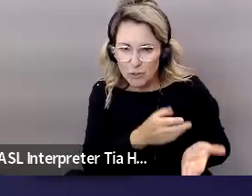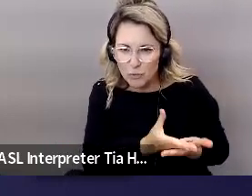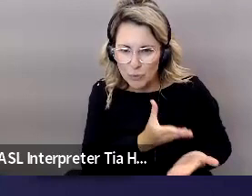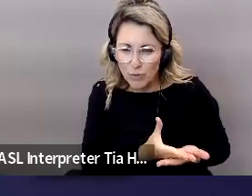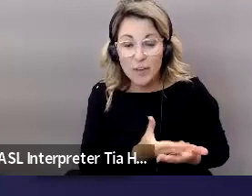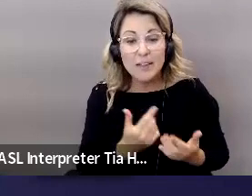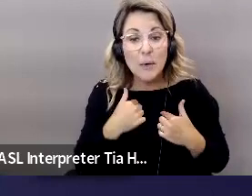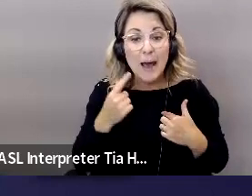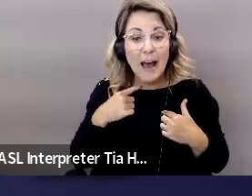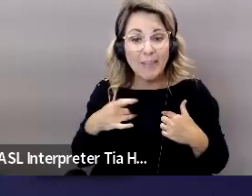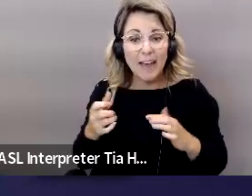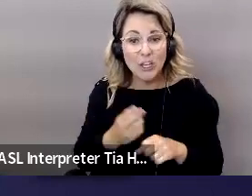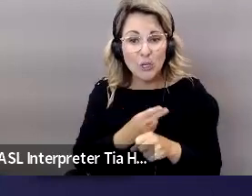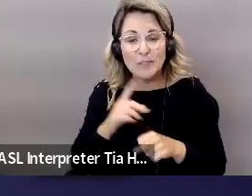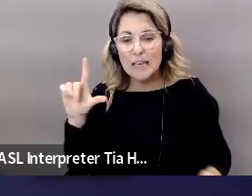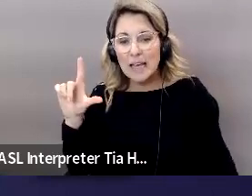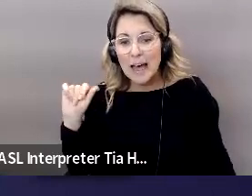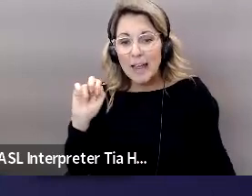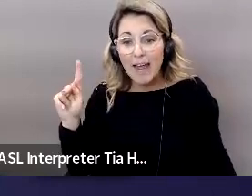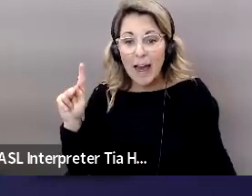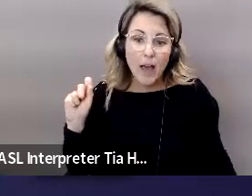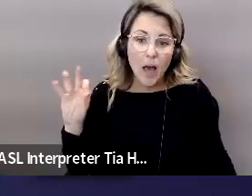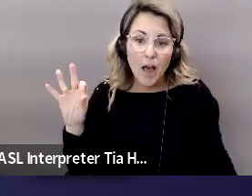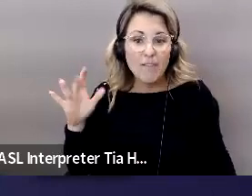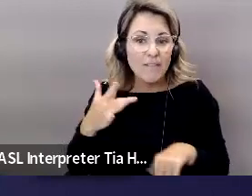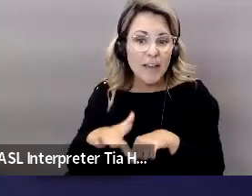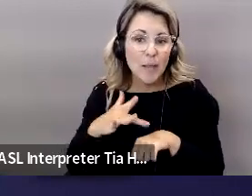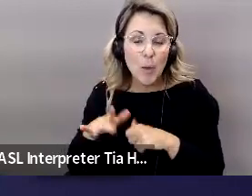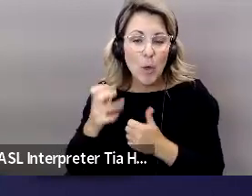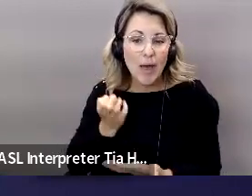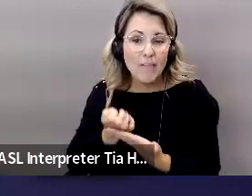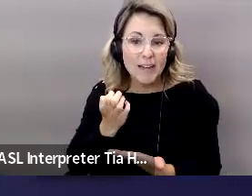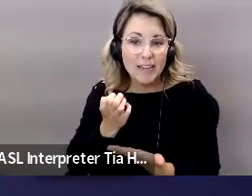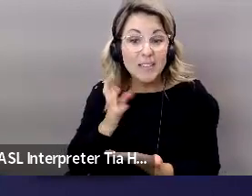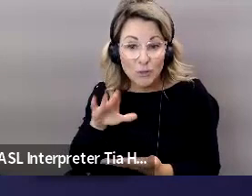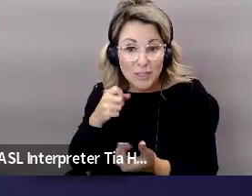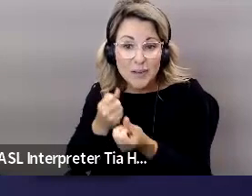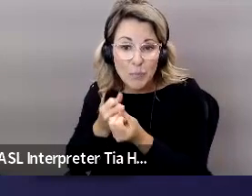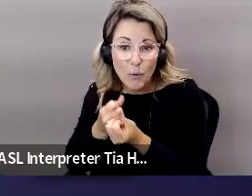of available evidence to support your particular strategy but the broader need you've got to have